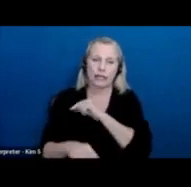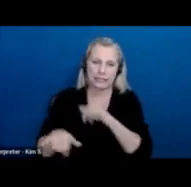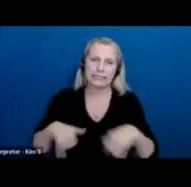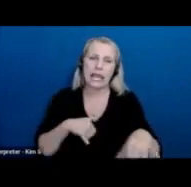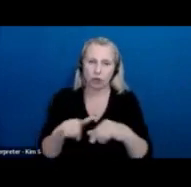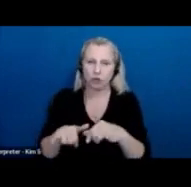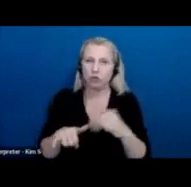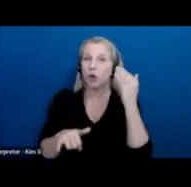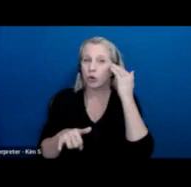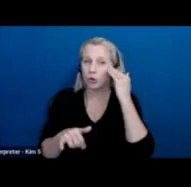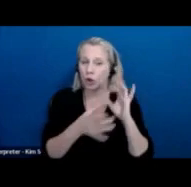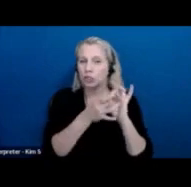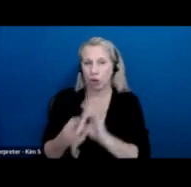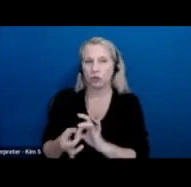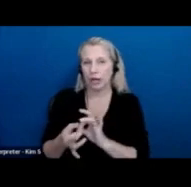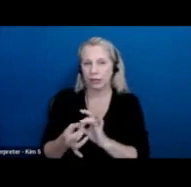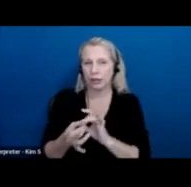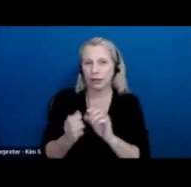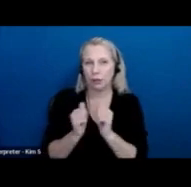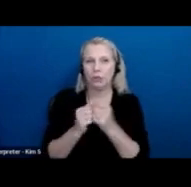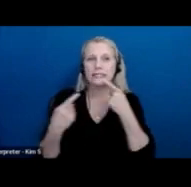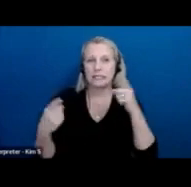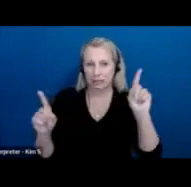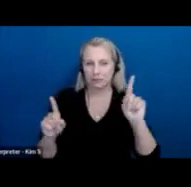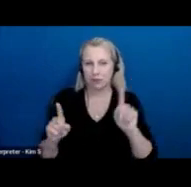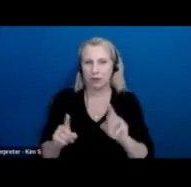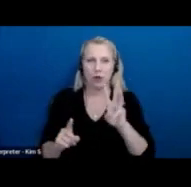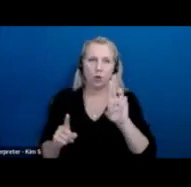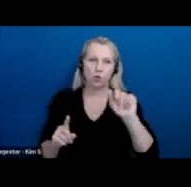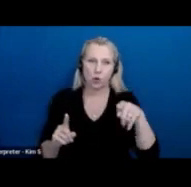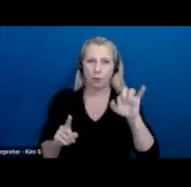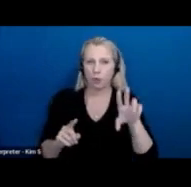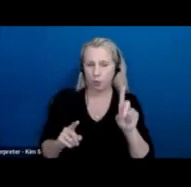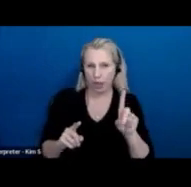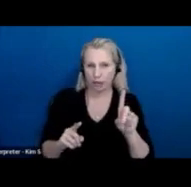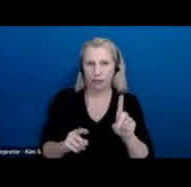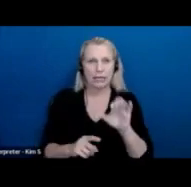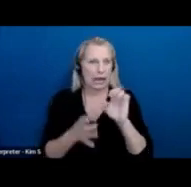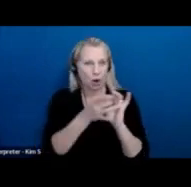known to be associated with successful wraparound care coordination implementation. at